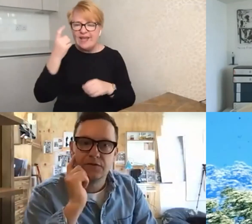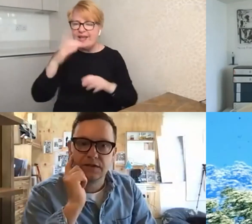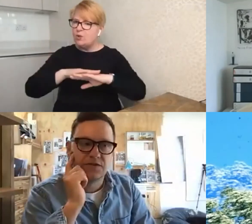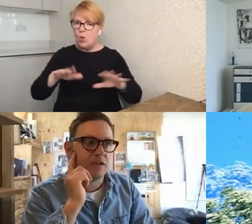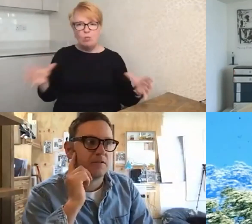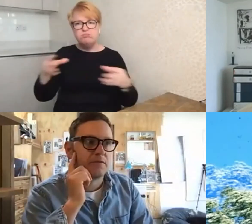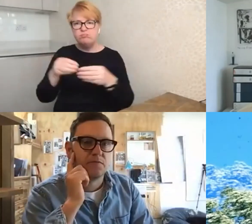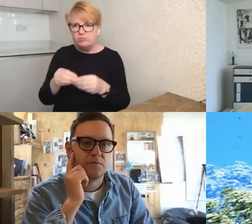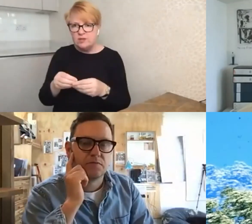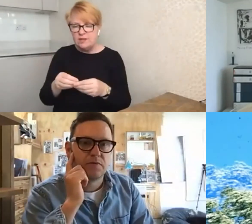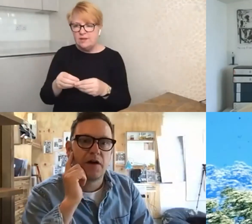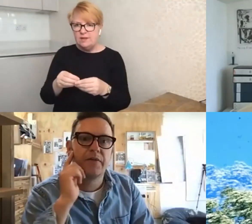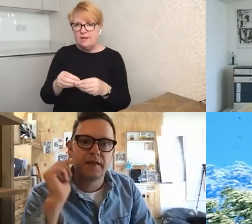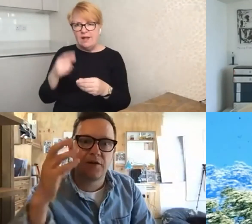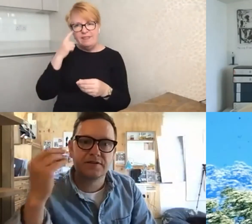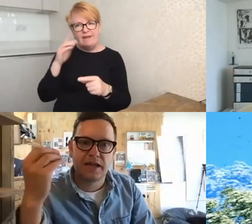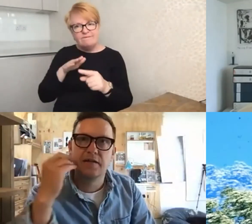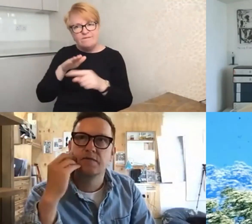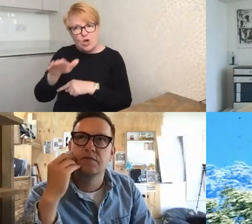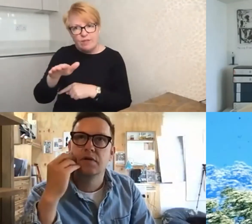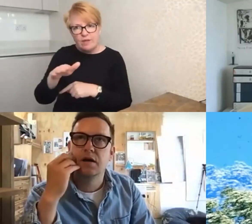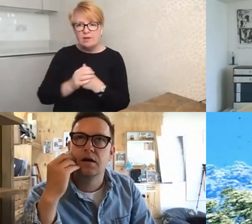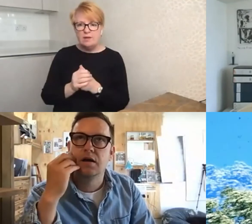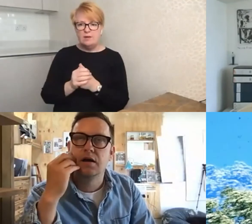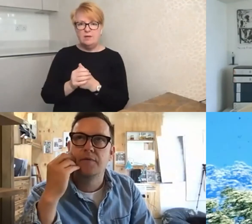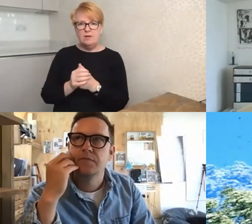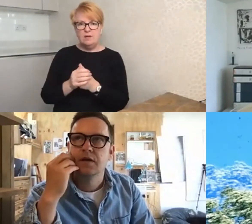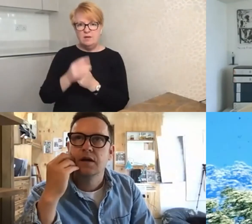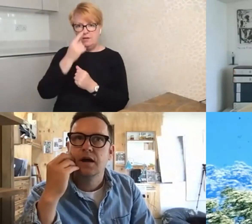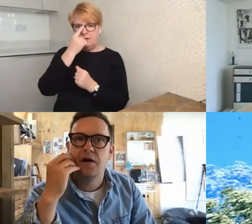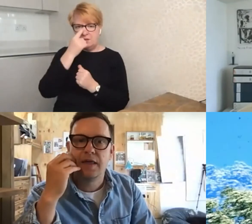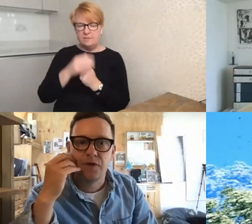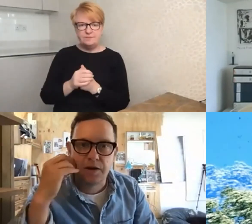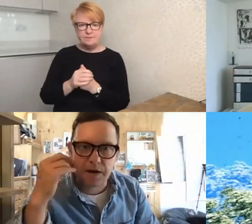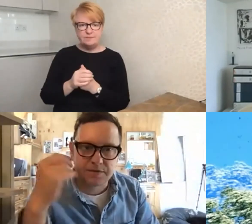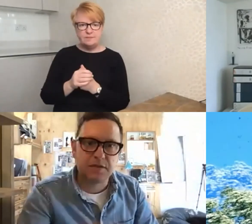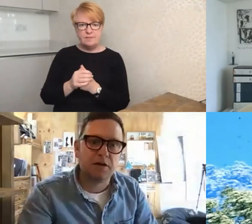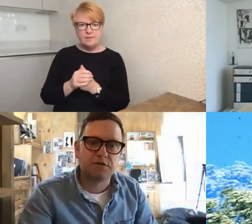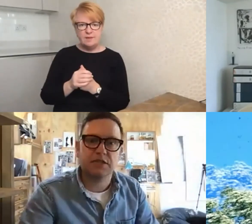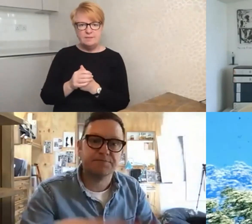these things - how are they how does that? How they really represented culturally,